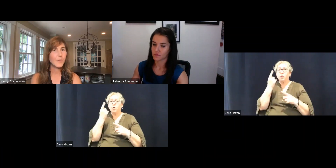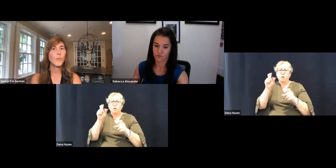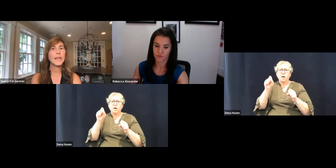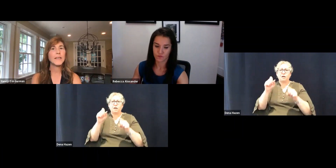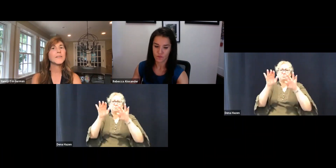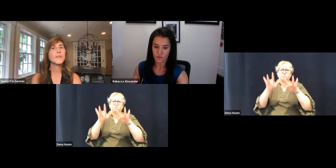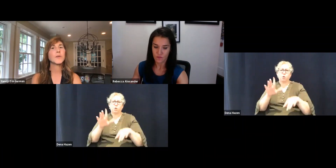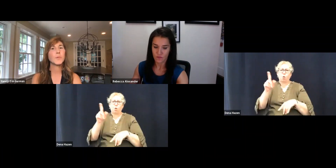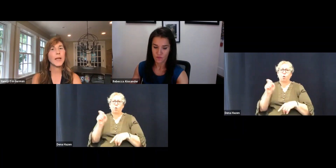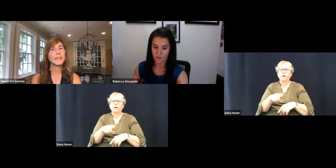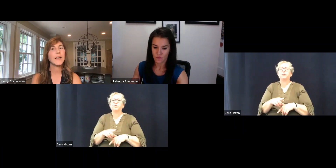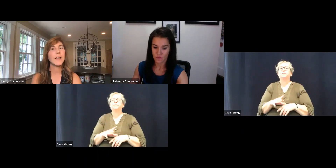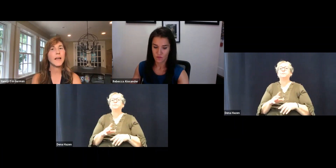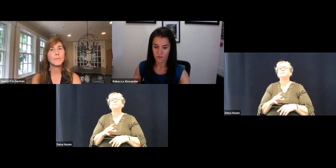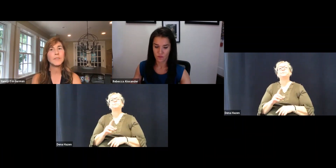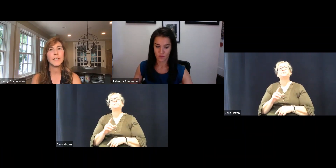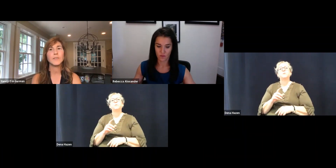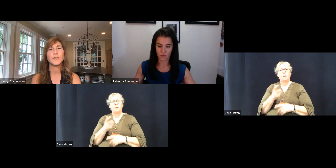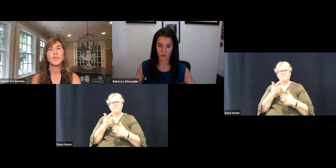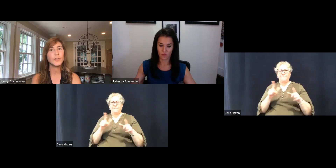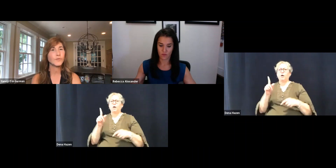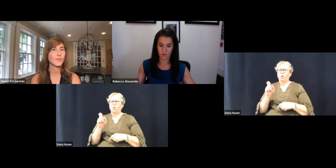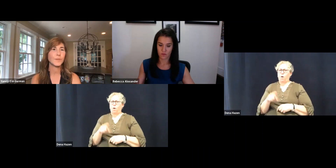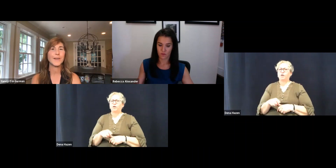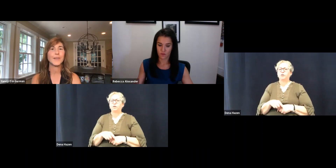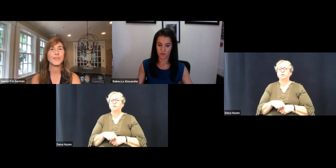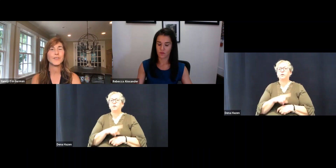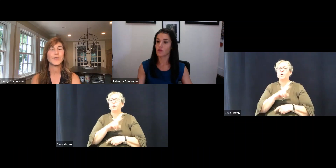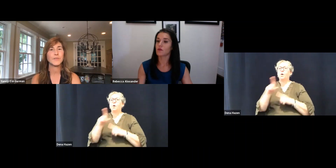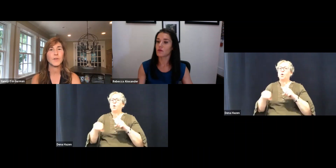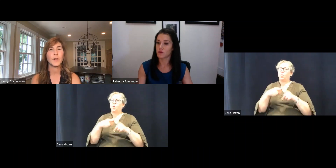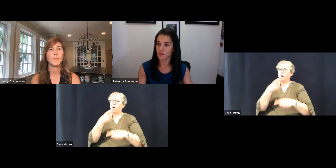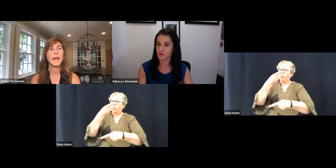When is the correct time to tell your children about Usher syndrome?